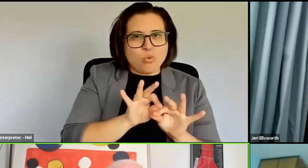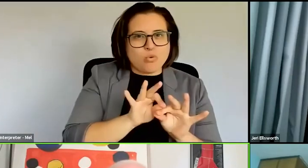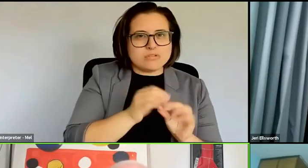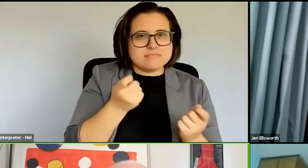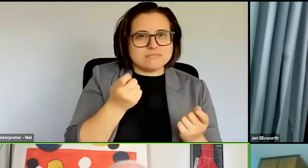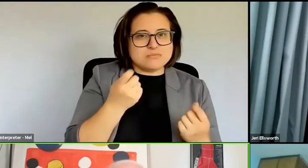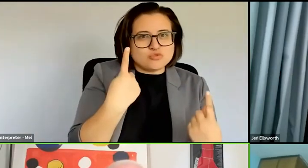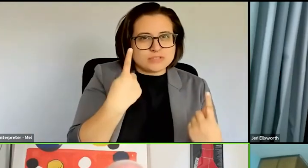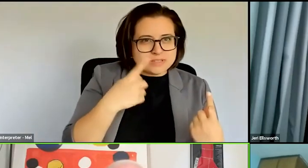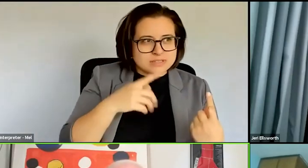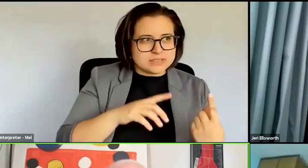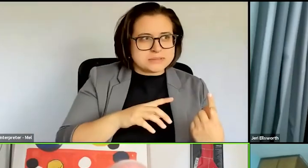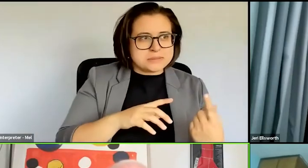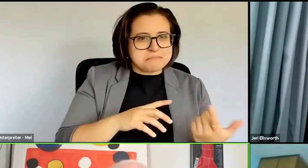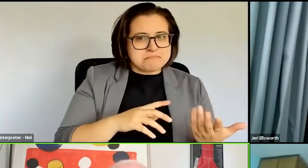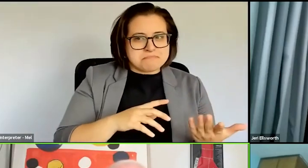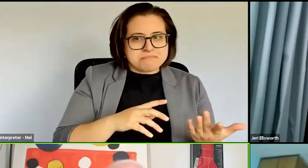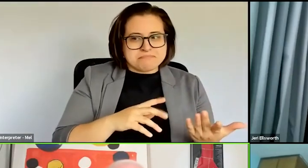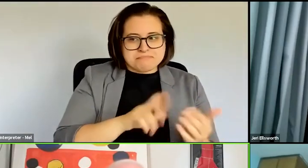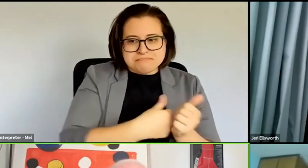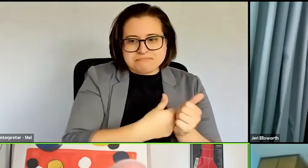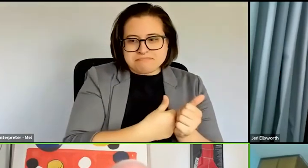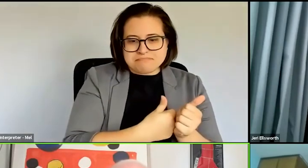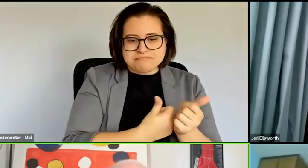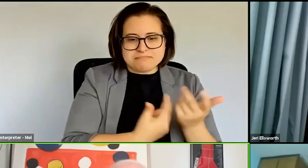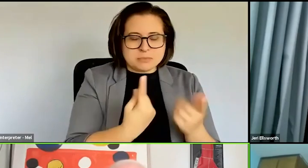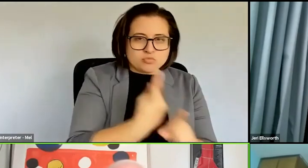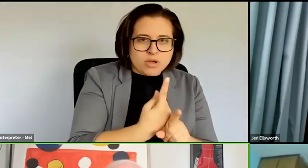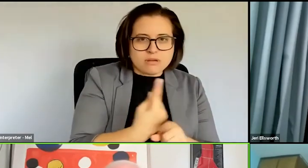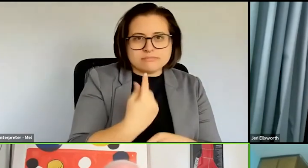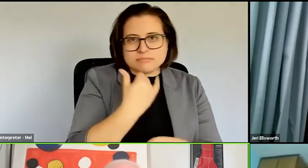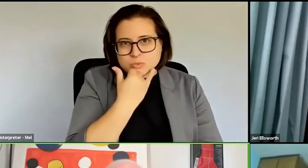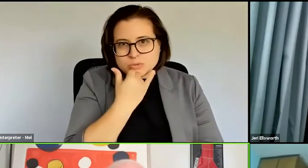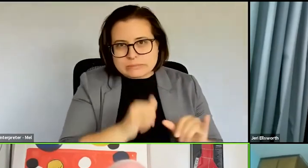get you in trouble, or when it might be right or might be wrong so you don't make critical